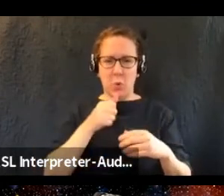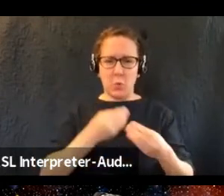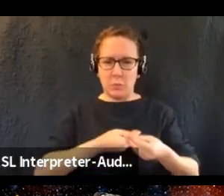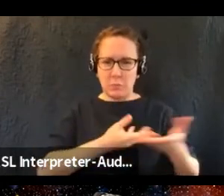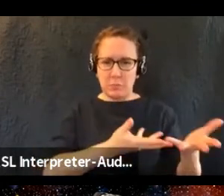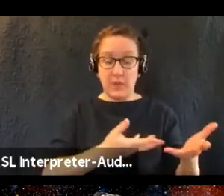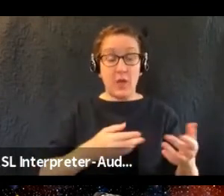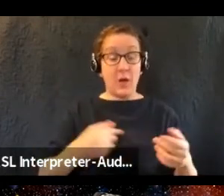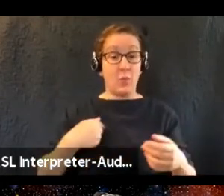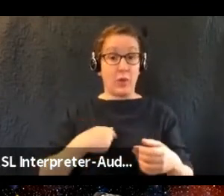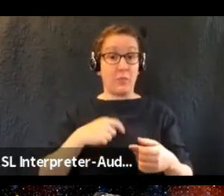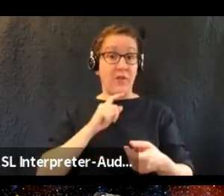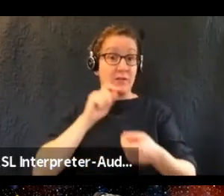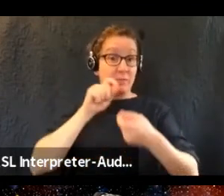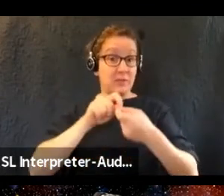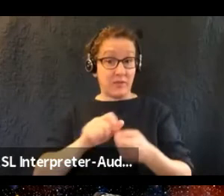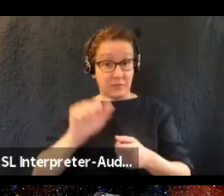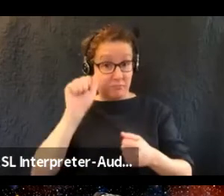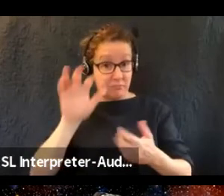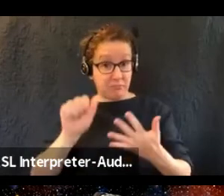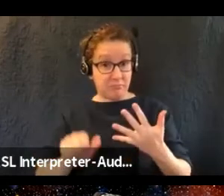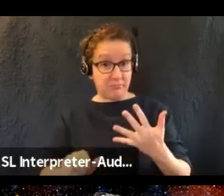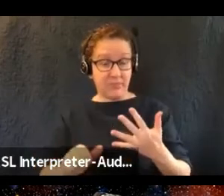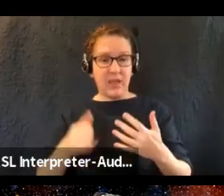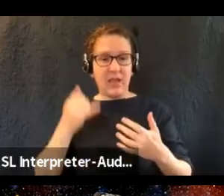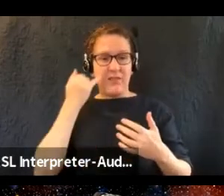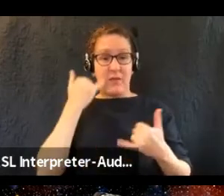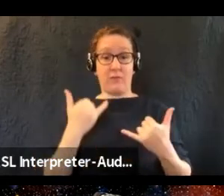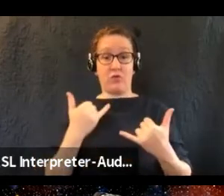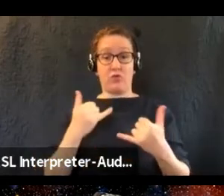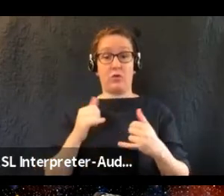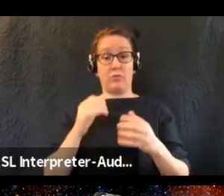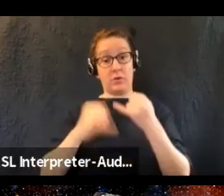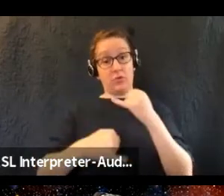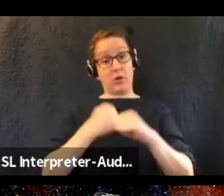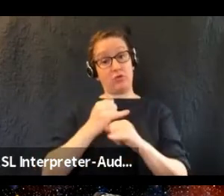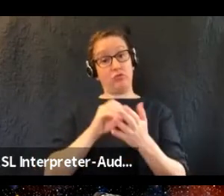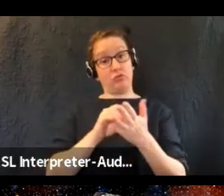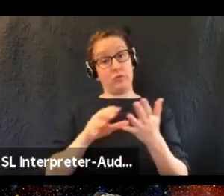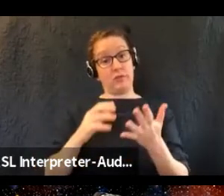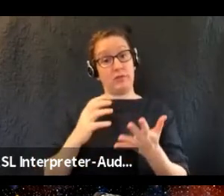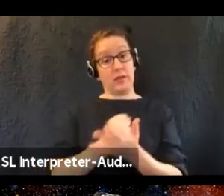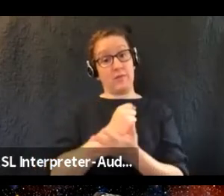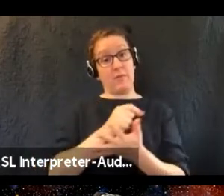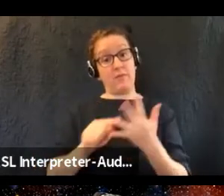If you have current international students taking advantage of these services involving